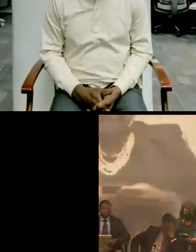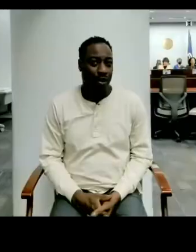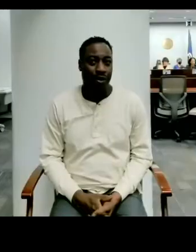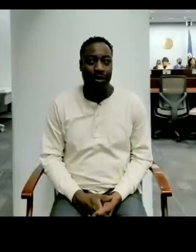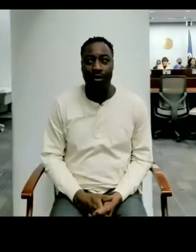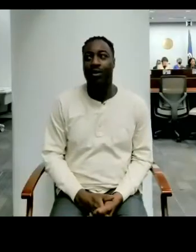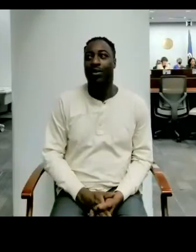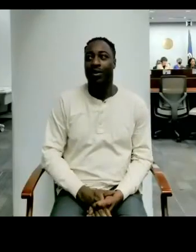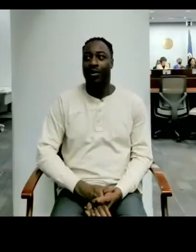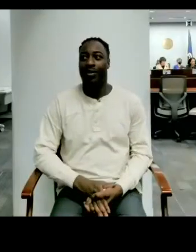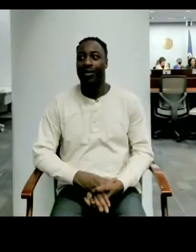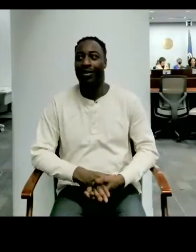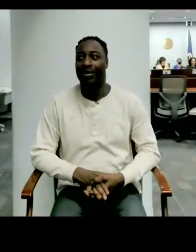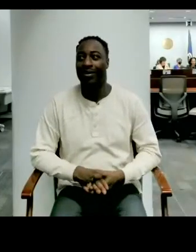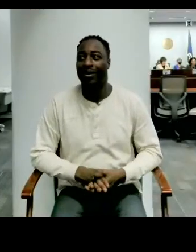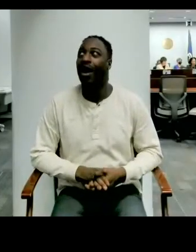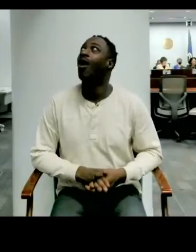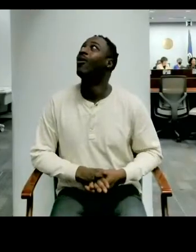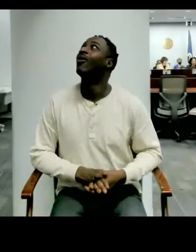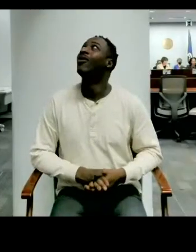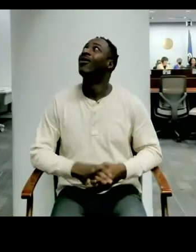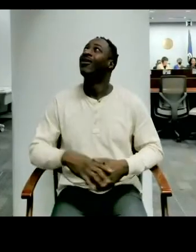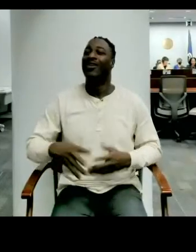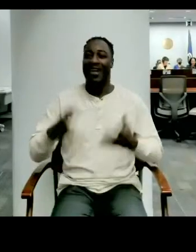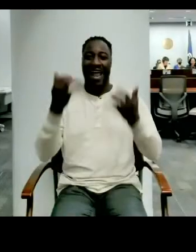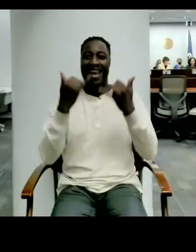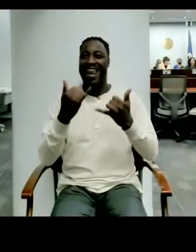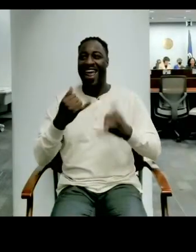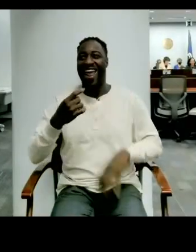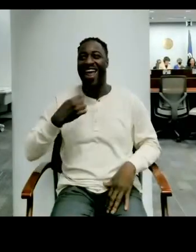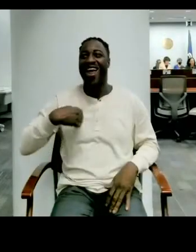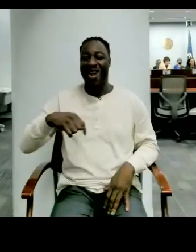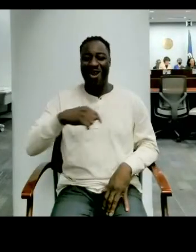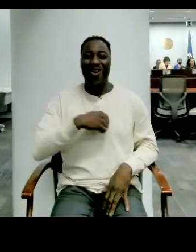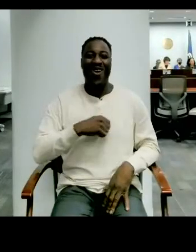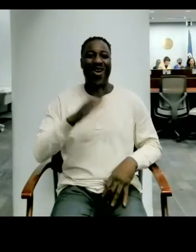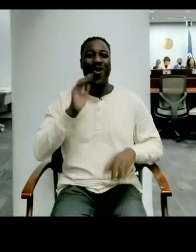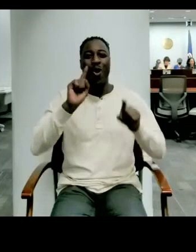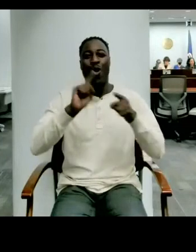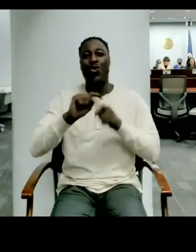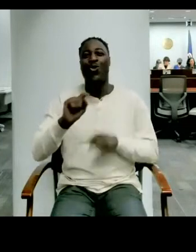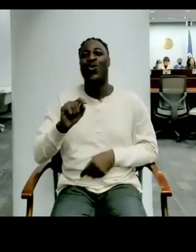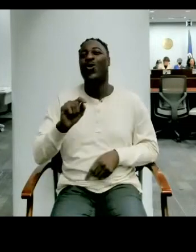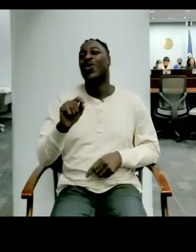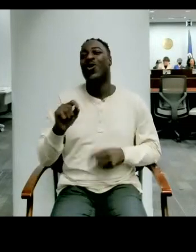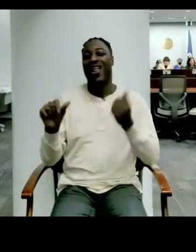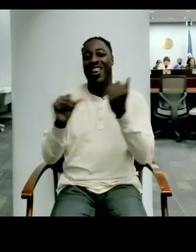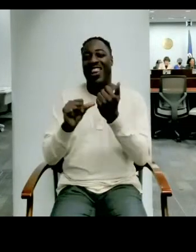Thank you. All right. So we will go now to the Vice Chair to um be recognized for eight minutes of questions.